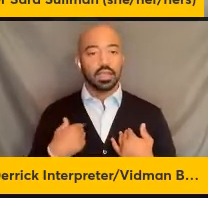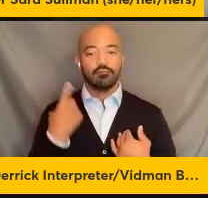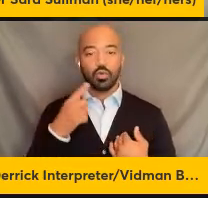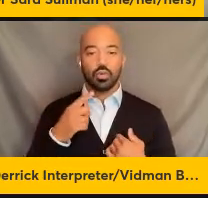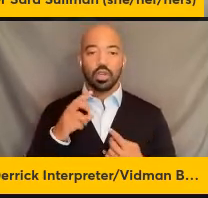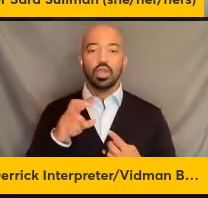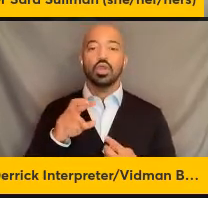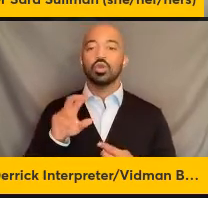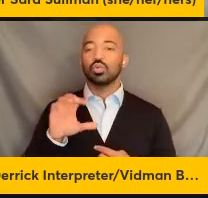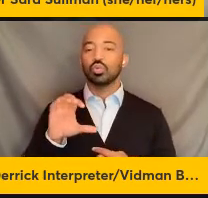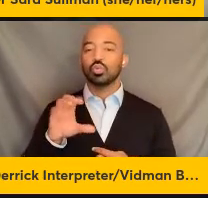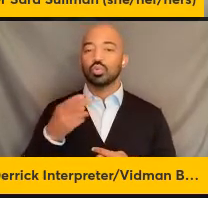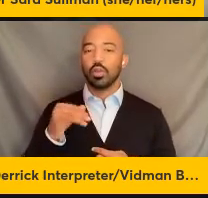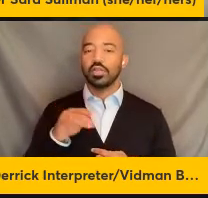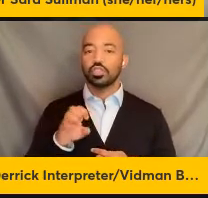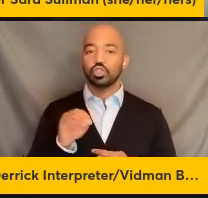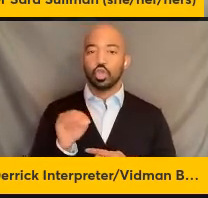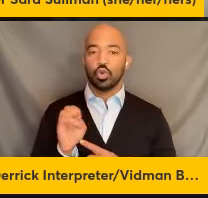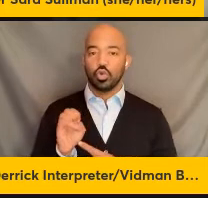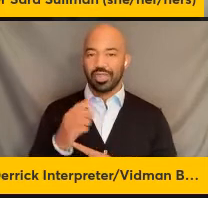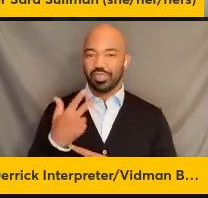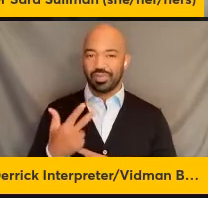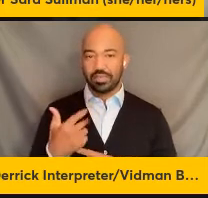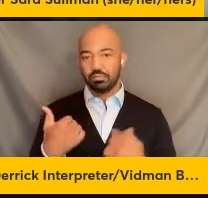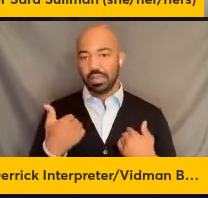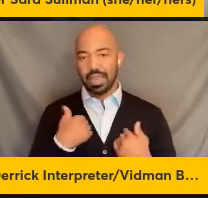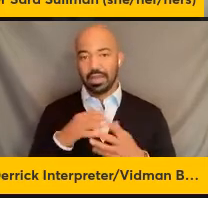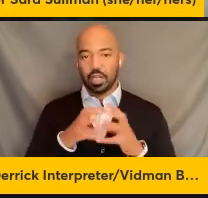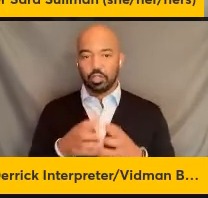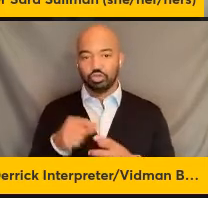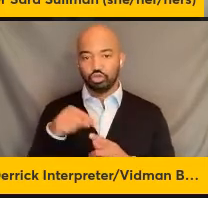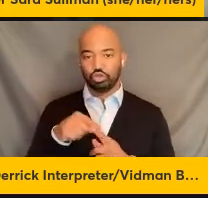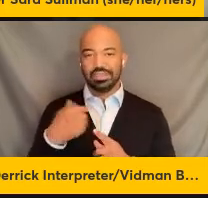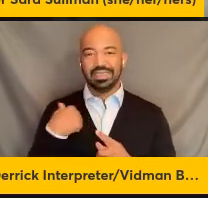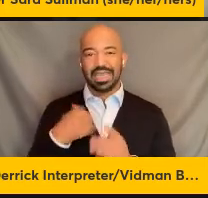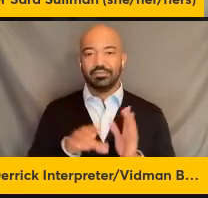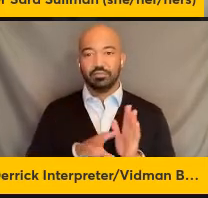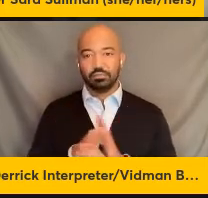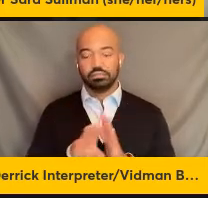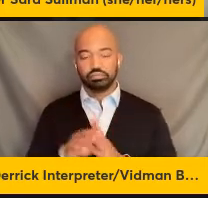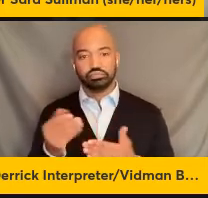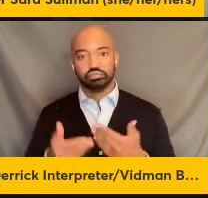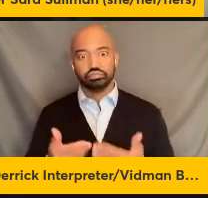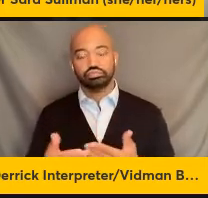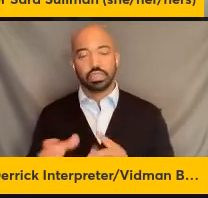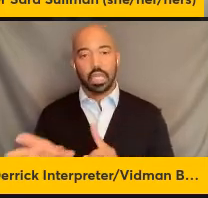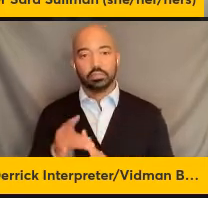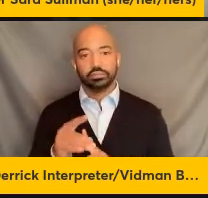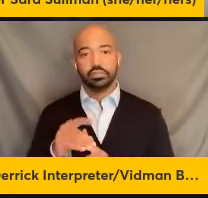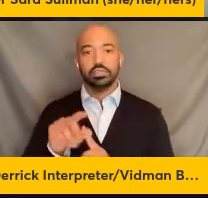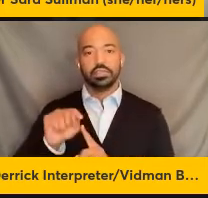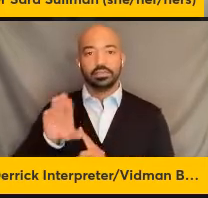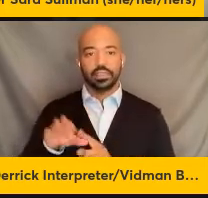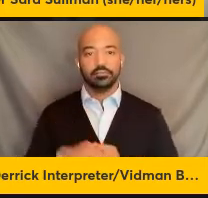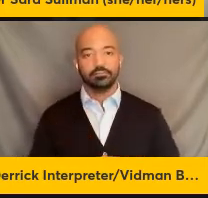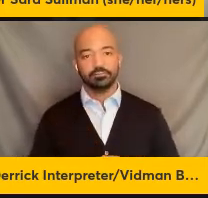was a cluster of genetic variants that are associated with progression to TB disease. It's a modest odds ratio, which which